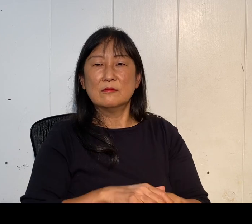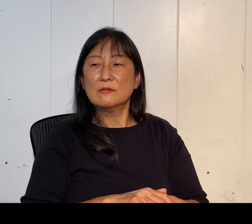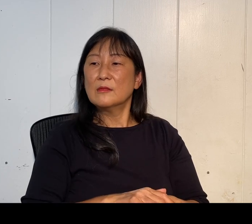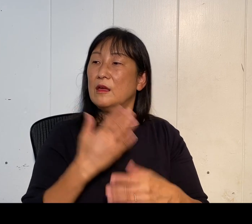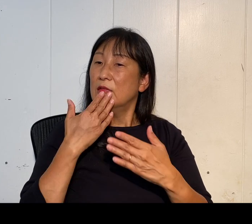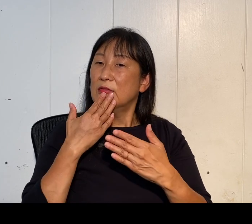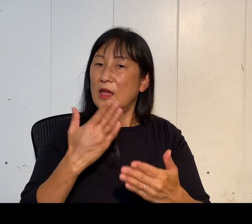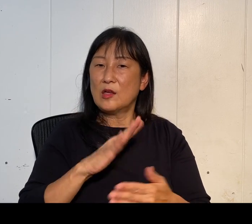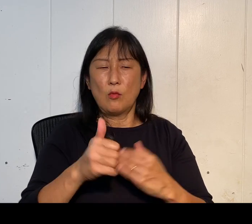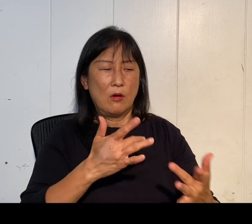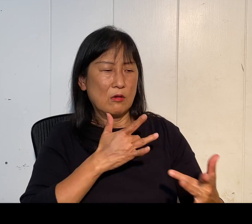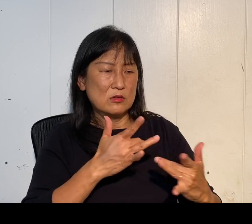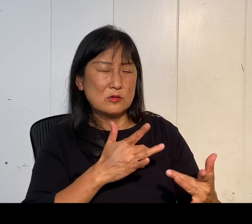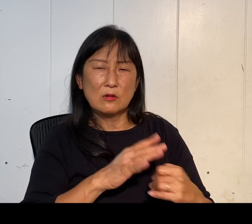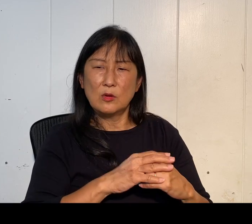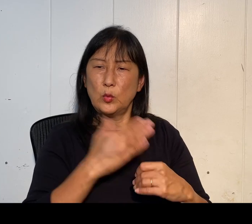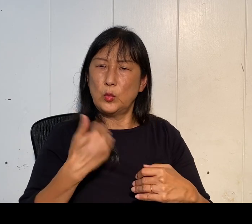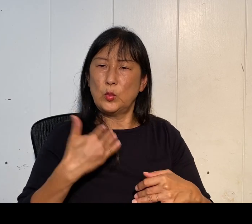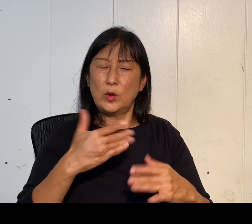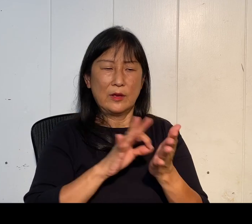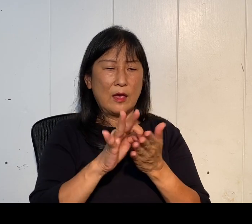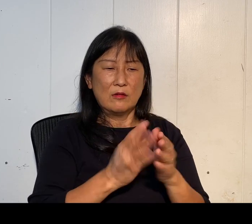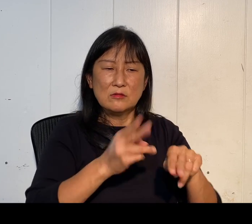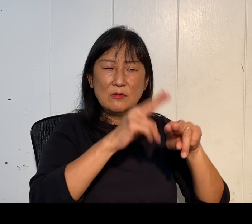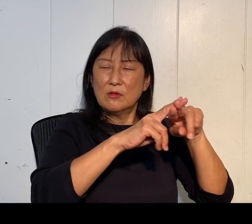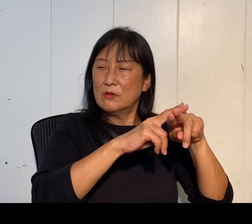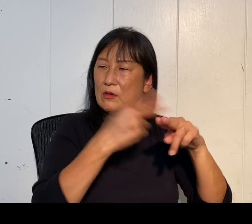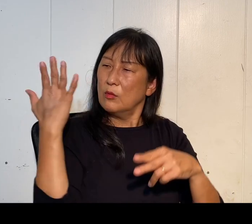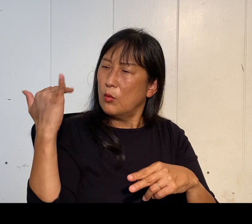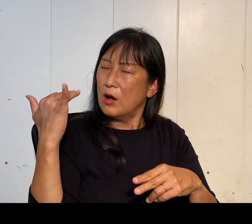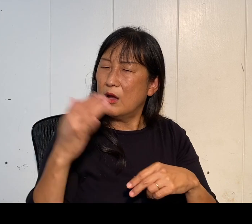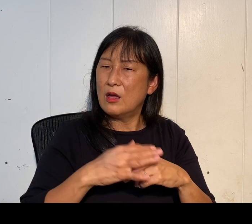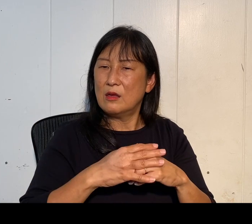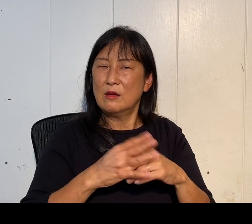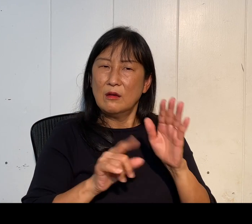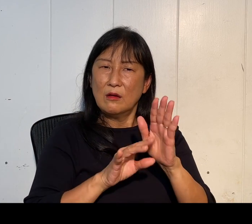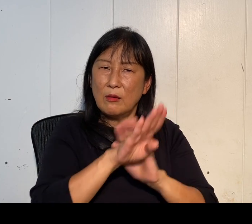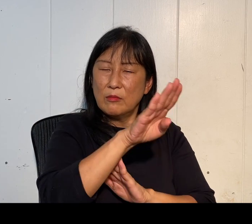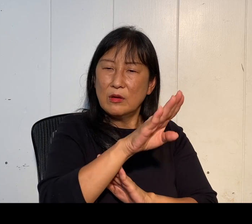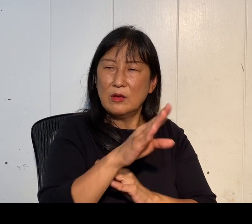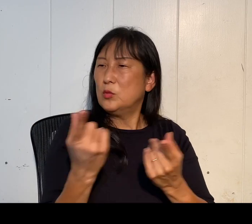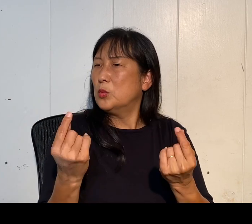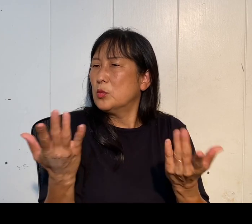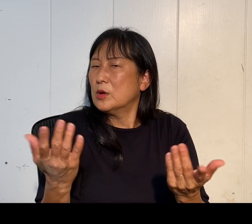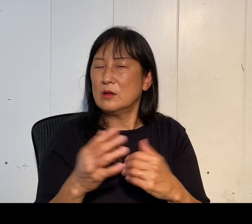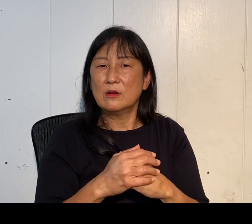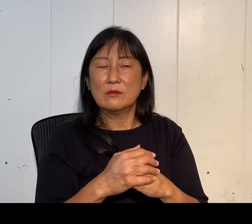"We are all concerned that case counts are now going up again here on Kauai. Why do you think that is, and what needs to be done?”